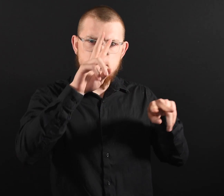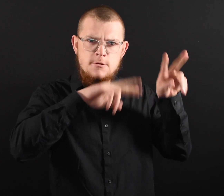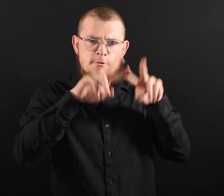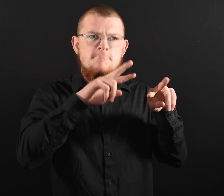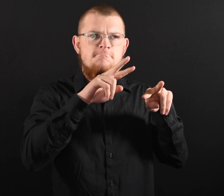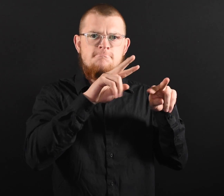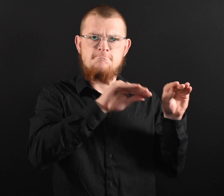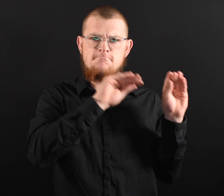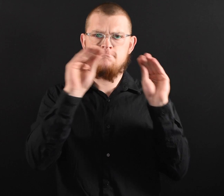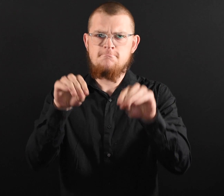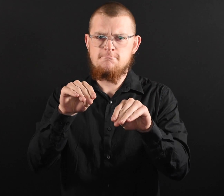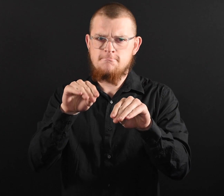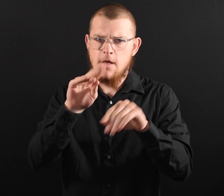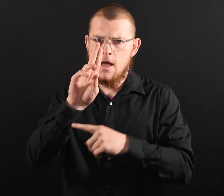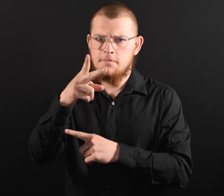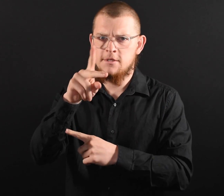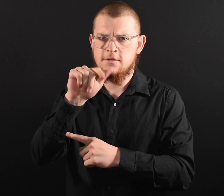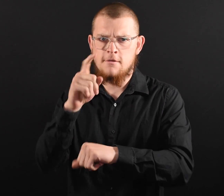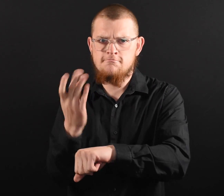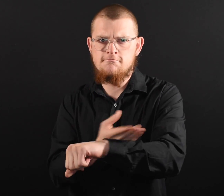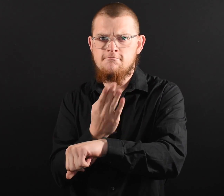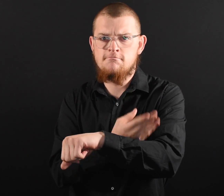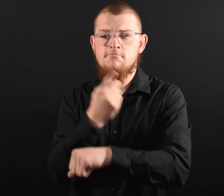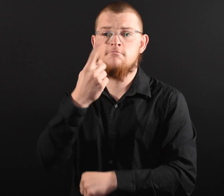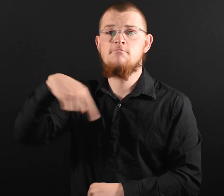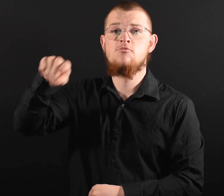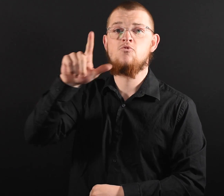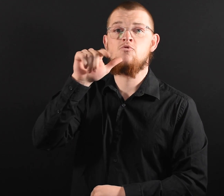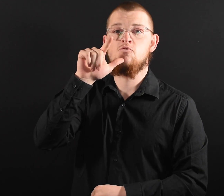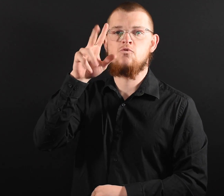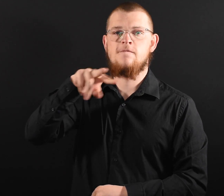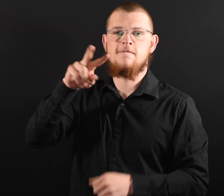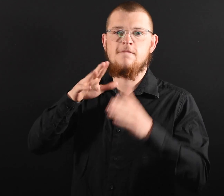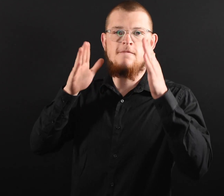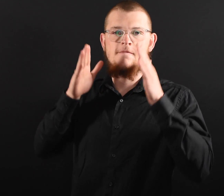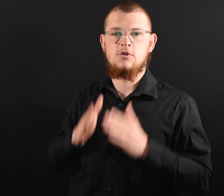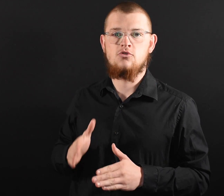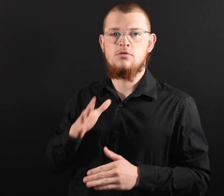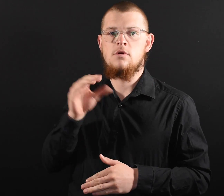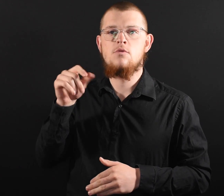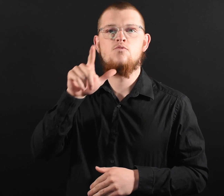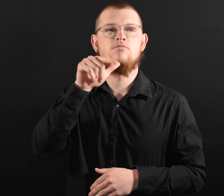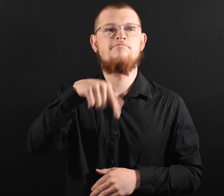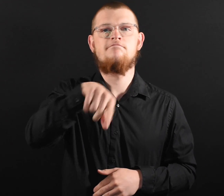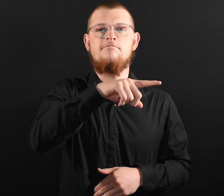executed, and updated under the supervision of a designated Plan Administrator within your business